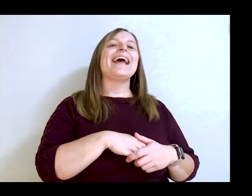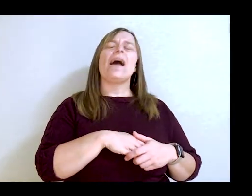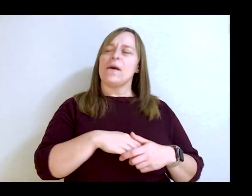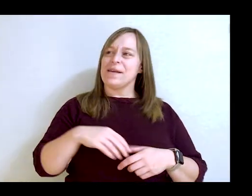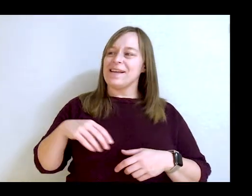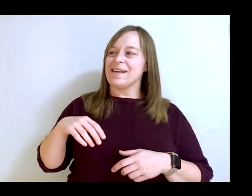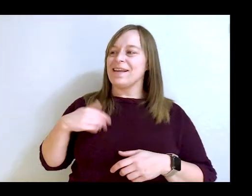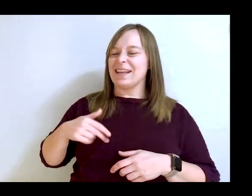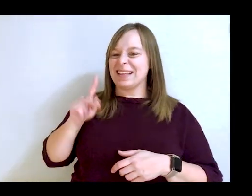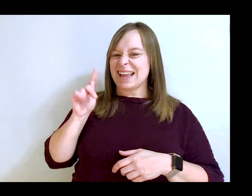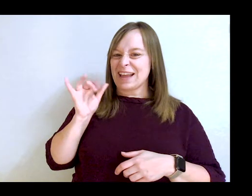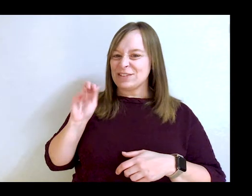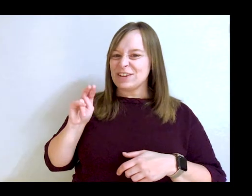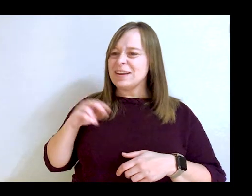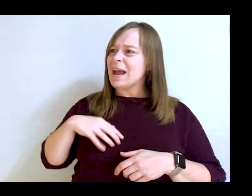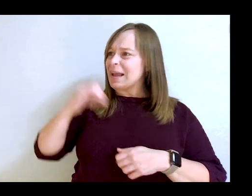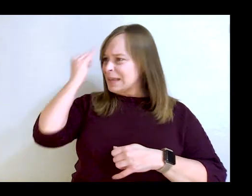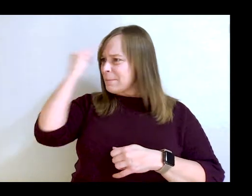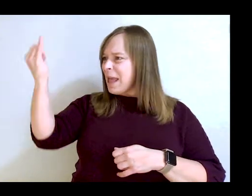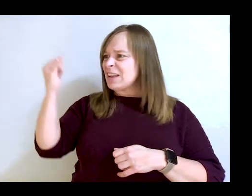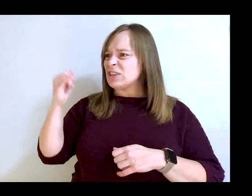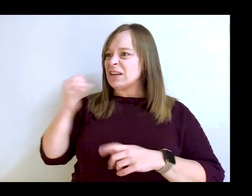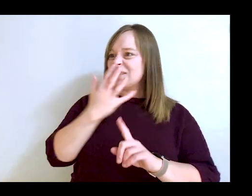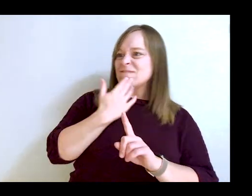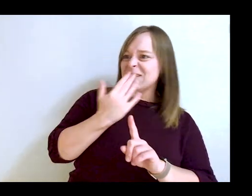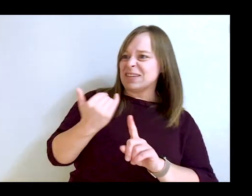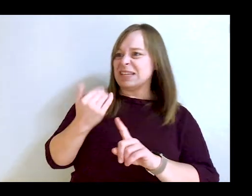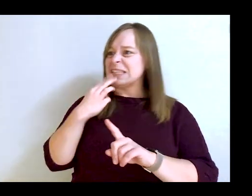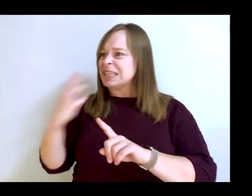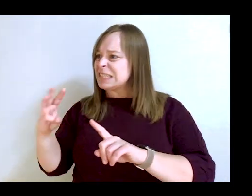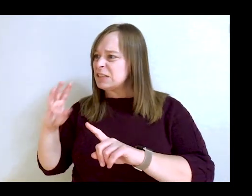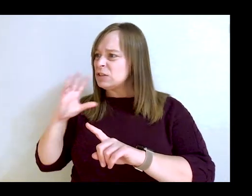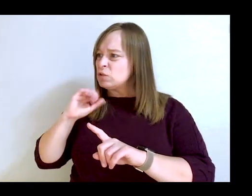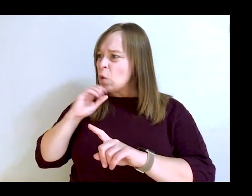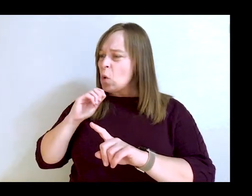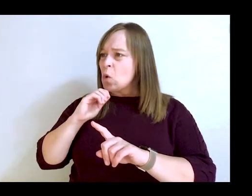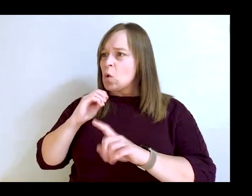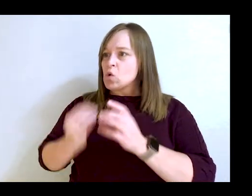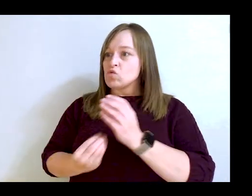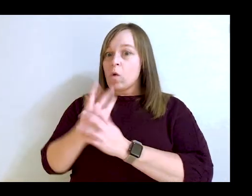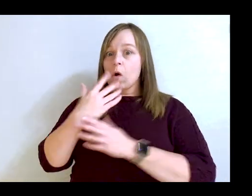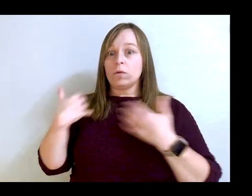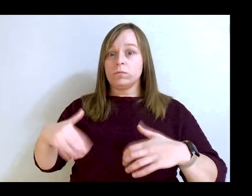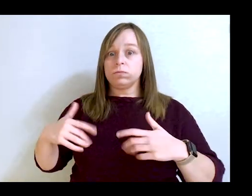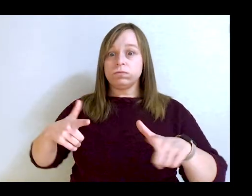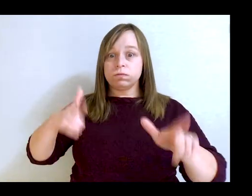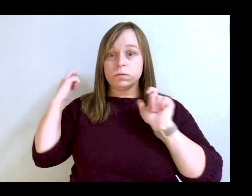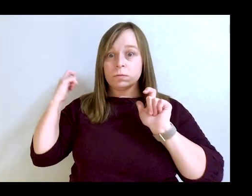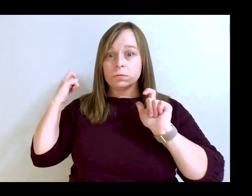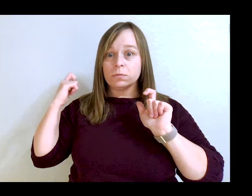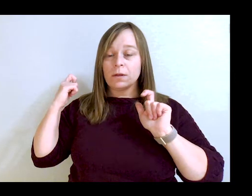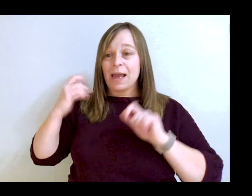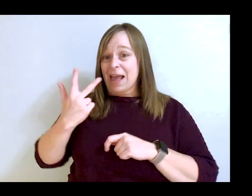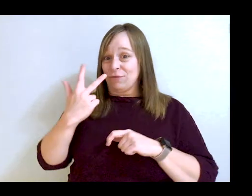K: Well, I could imagine going from 15 to 16 years old, the growth spurts are amazing. I have